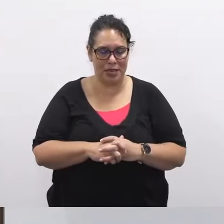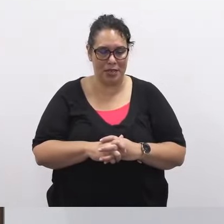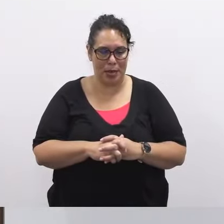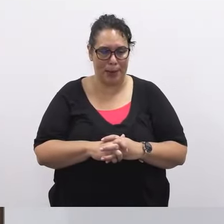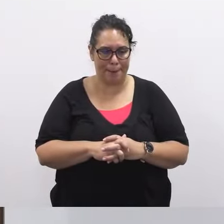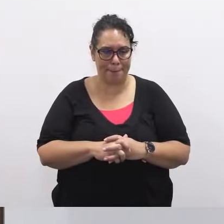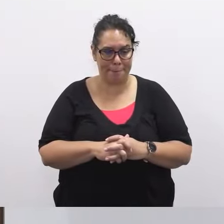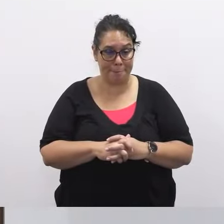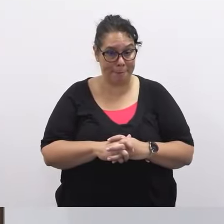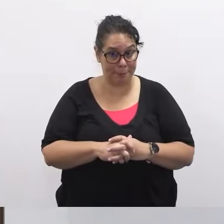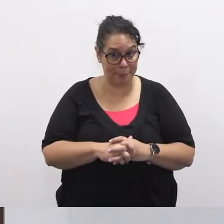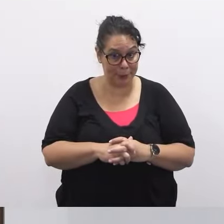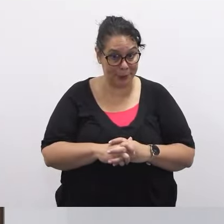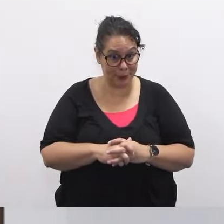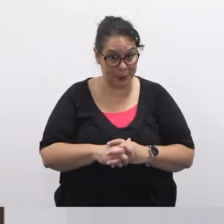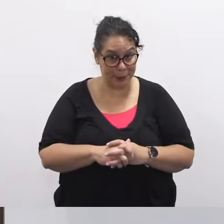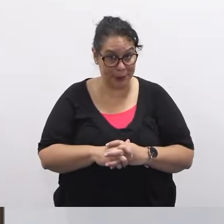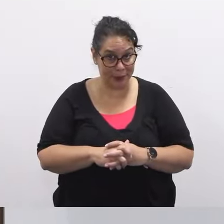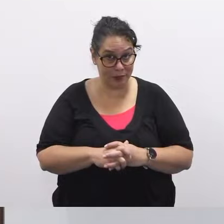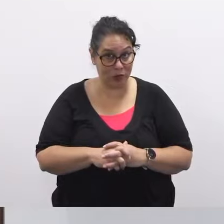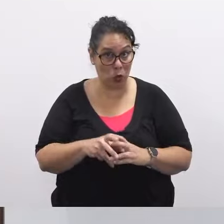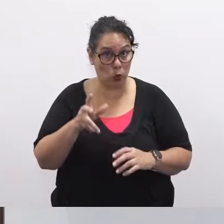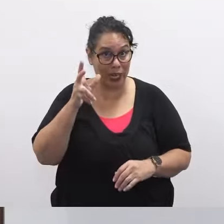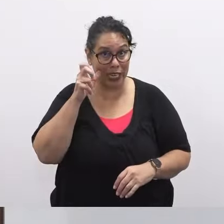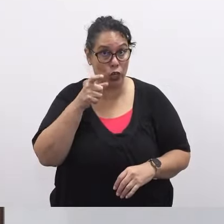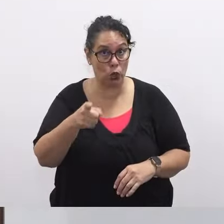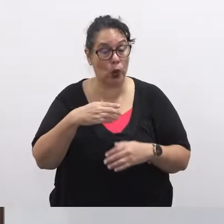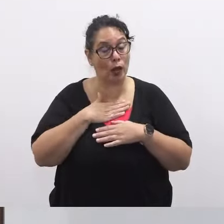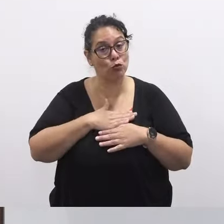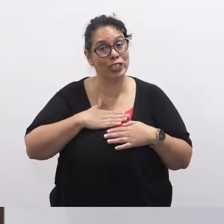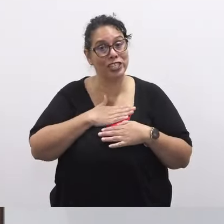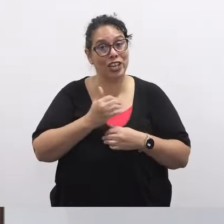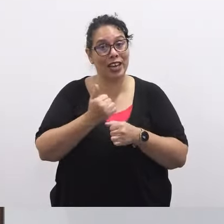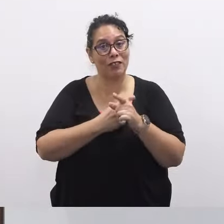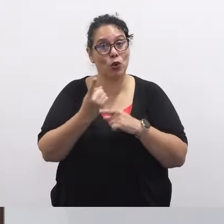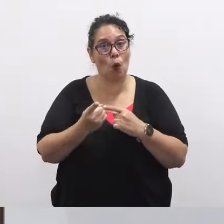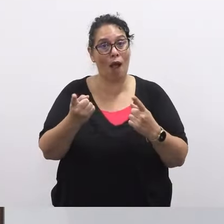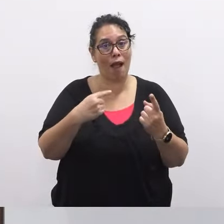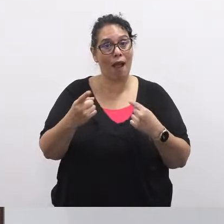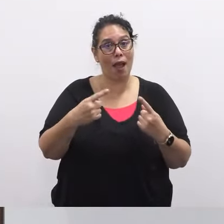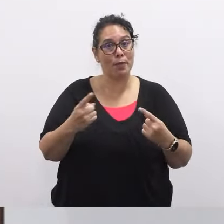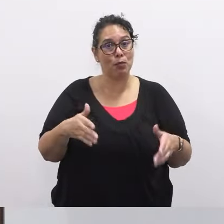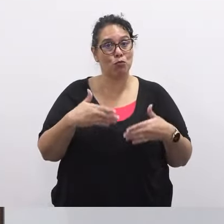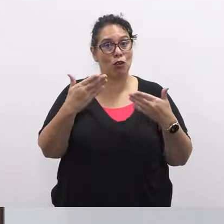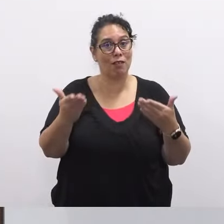We do hear you, and we appreciate everyone coming out and providing public comment tonight.